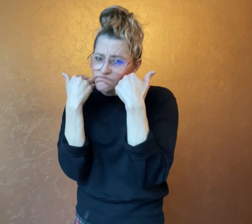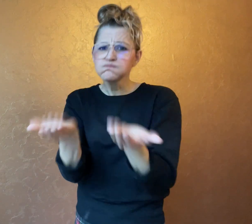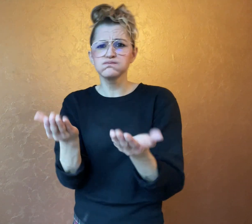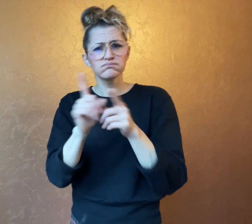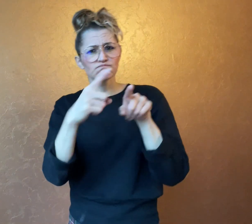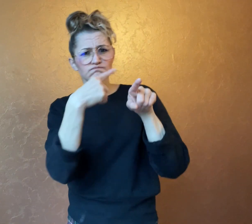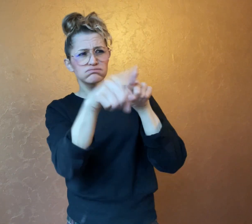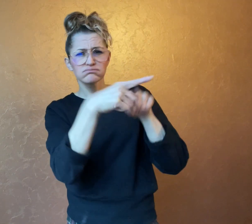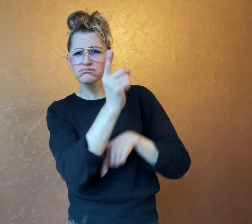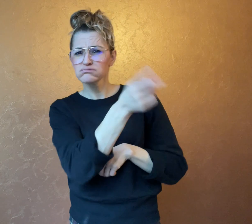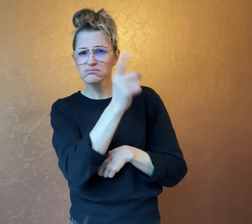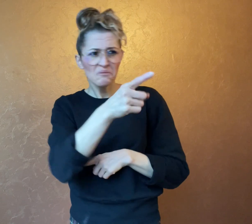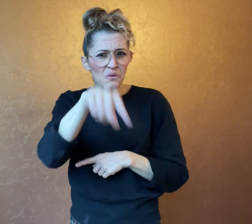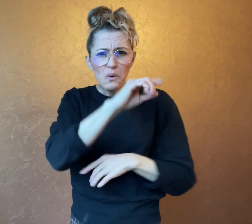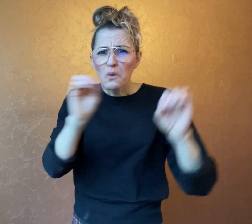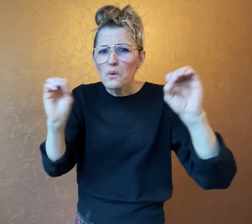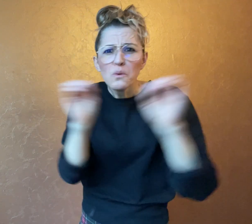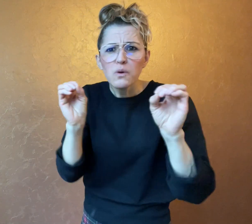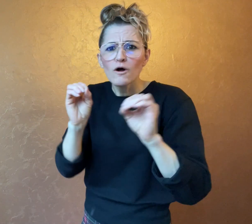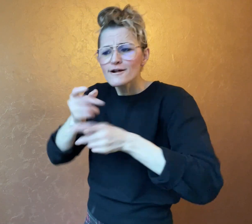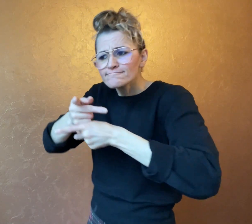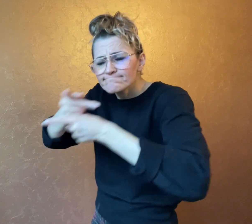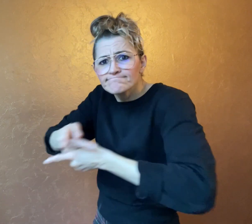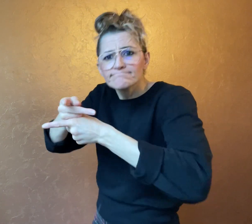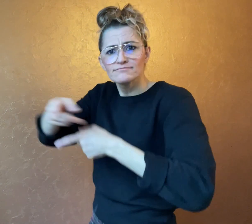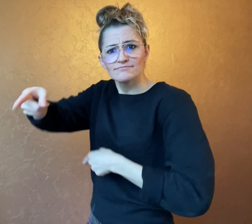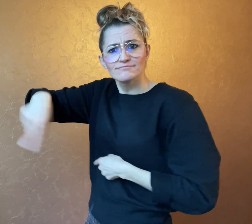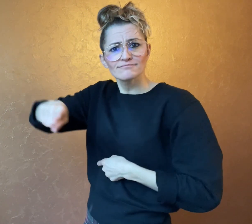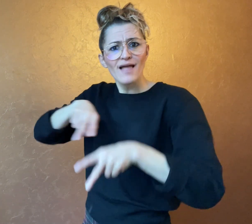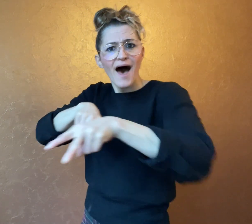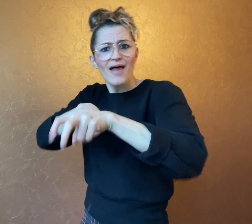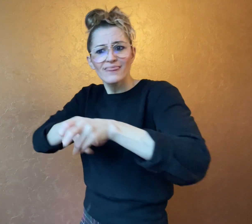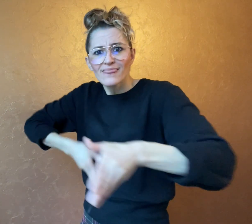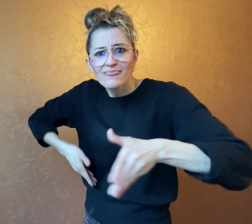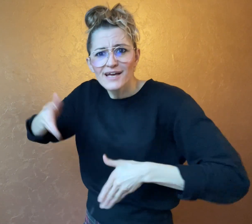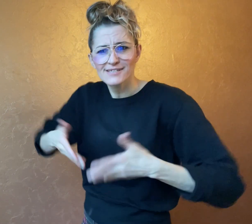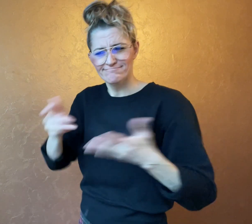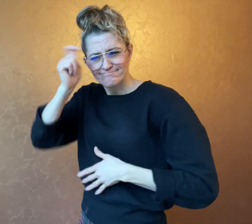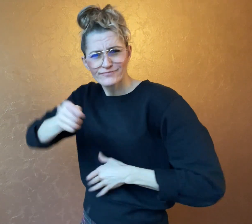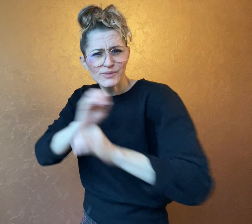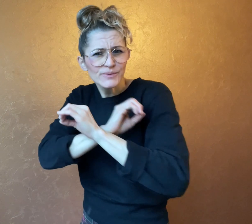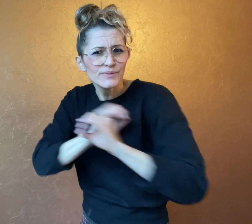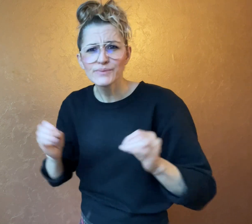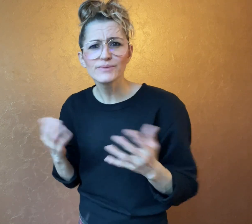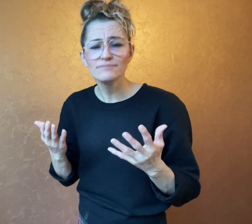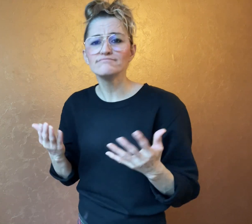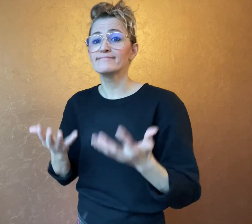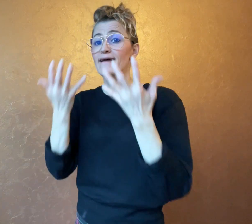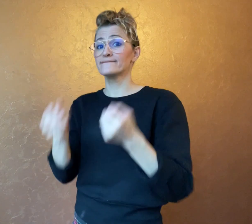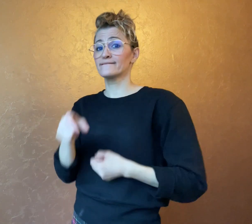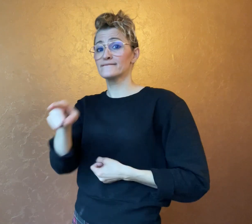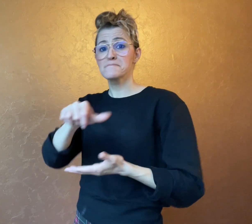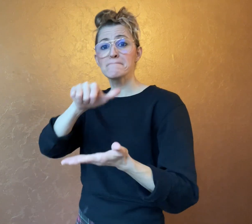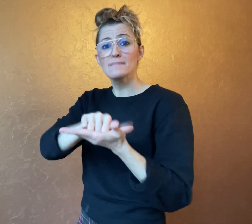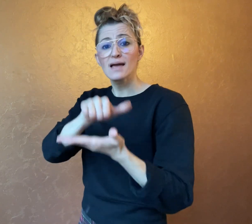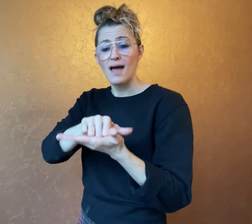be ashamed that they do not take care of athletes.”